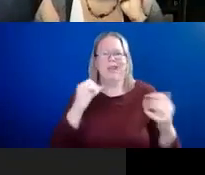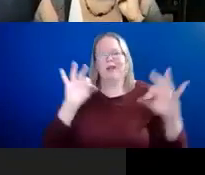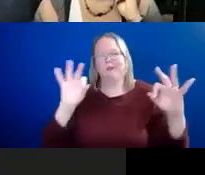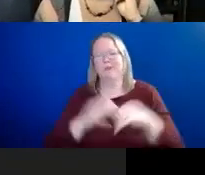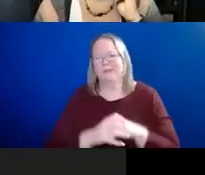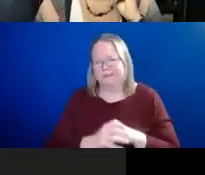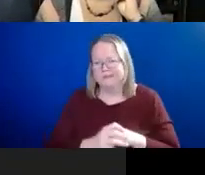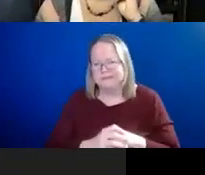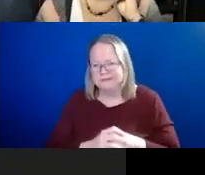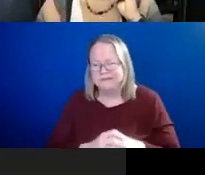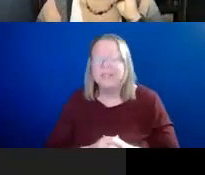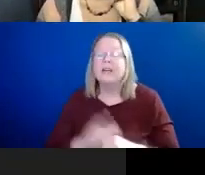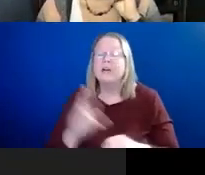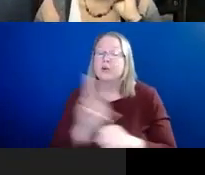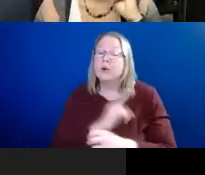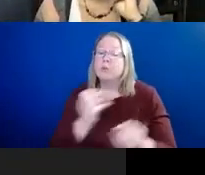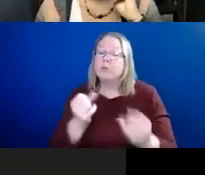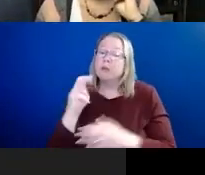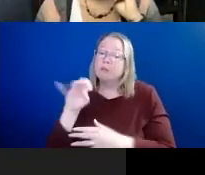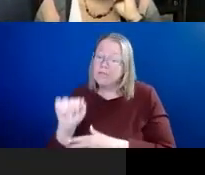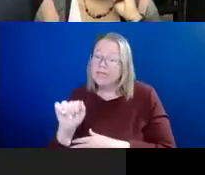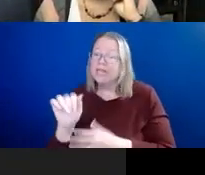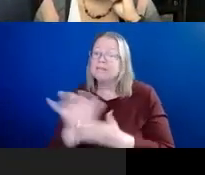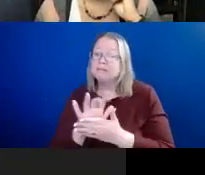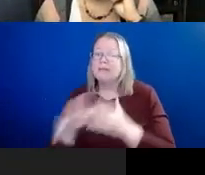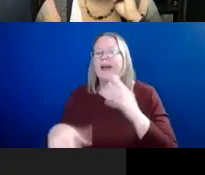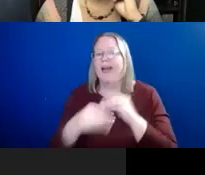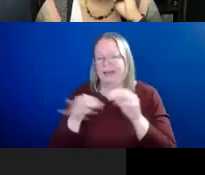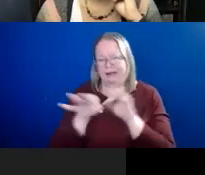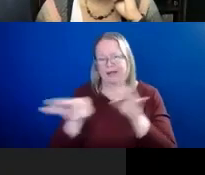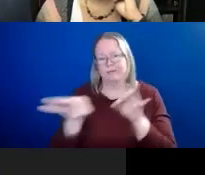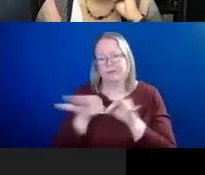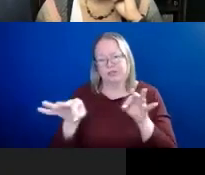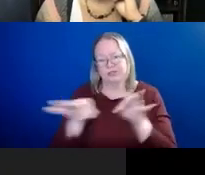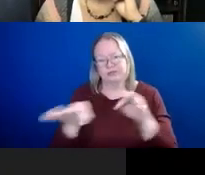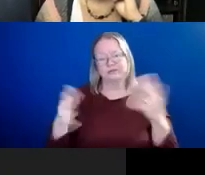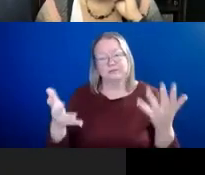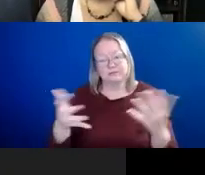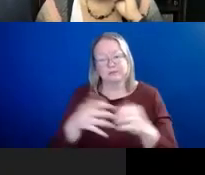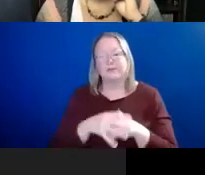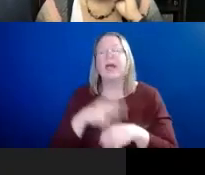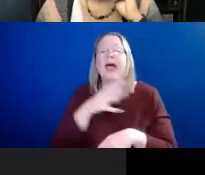If you're using multimedia you should add some captions into that. The